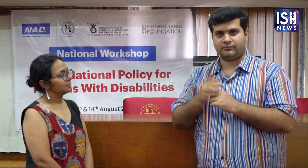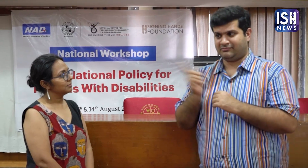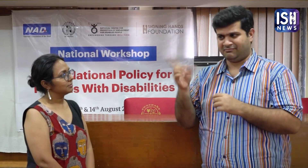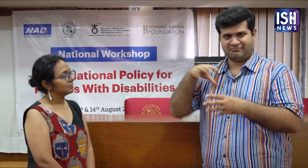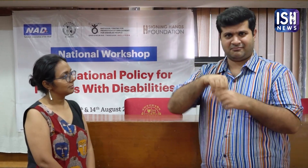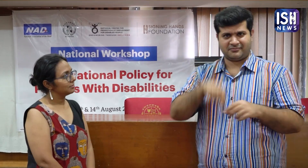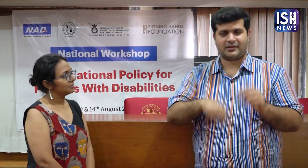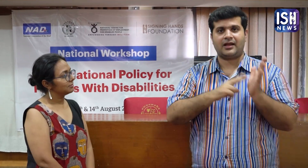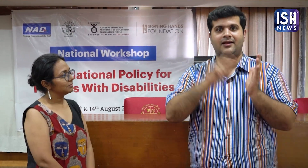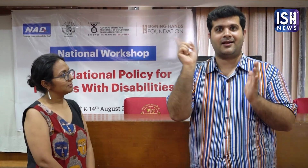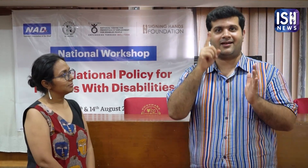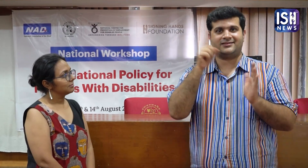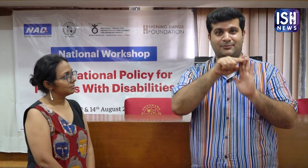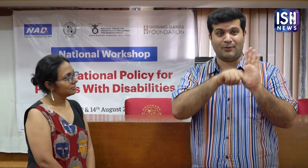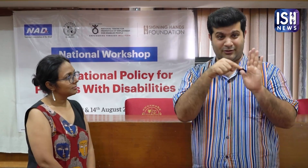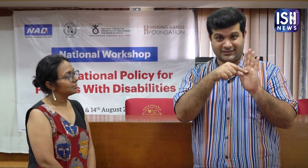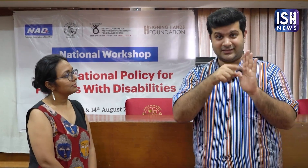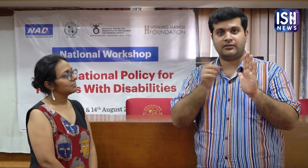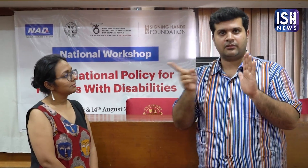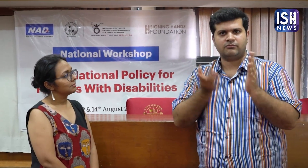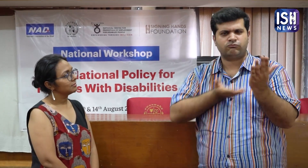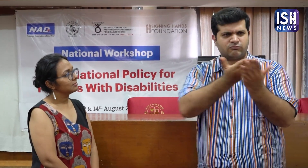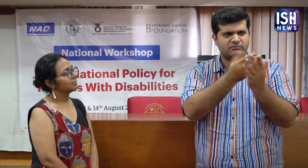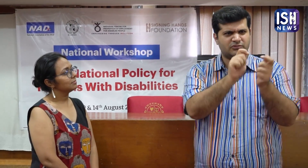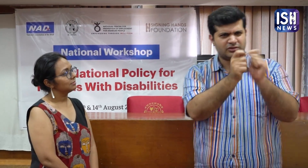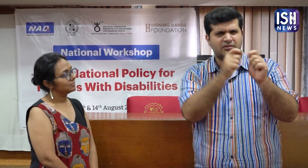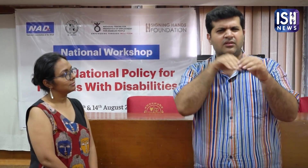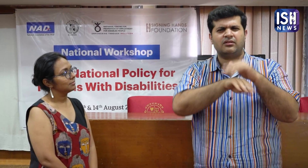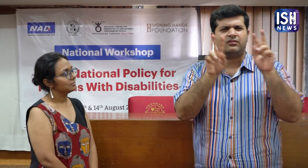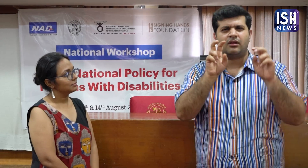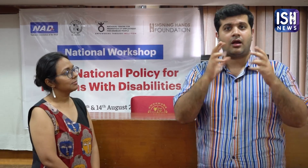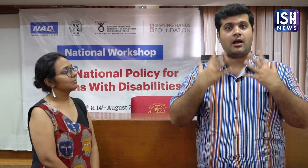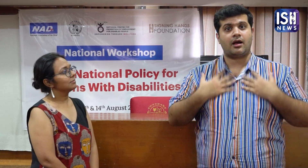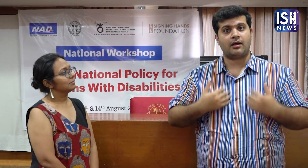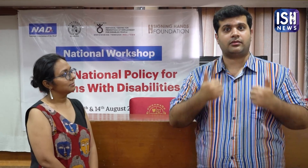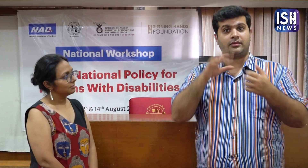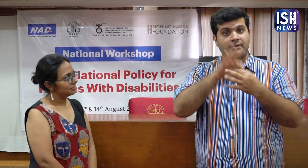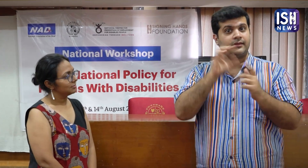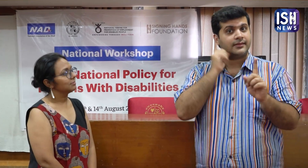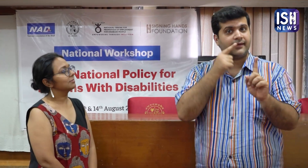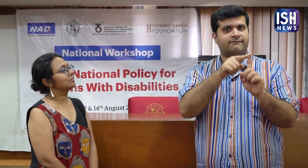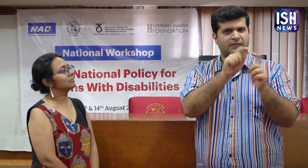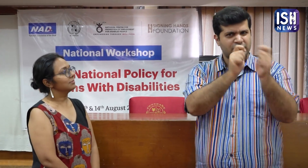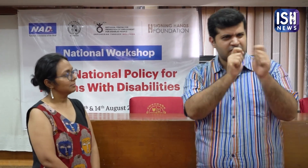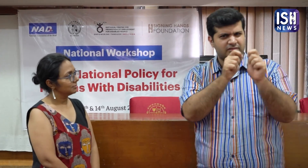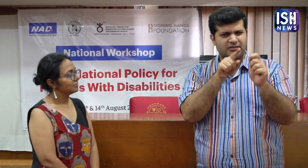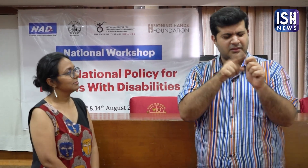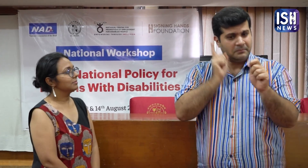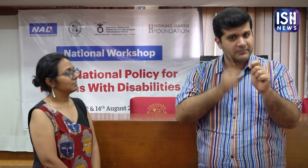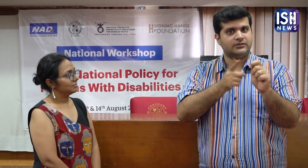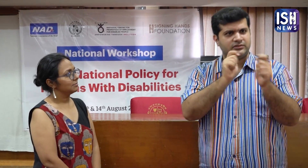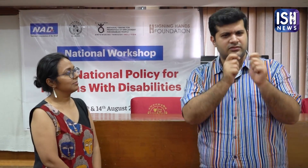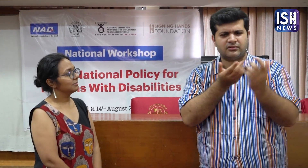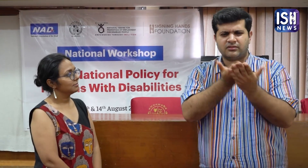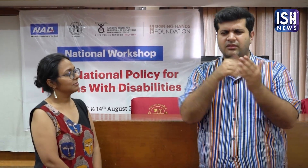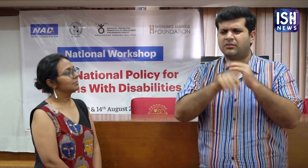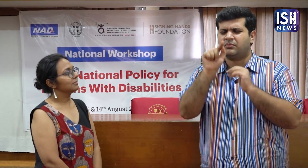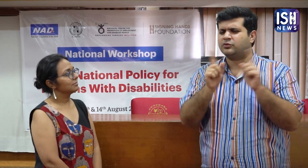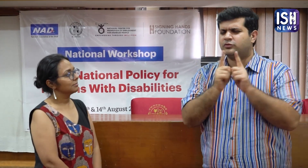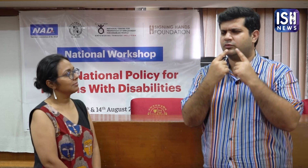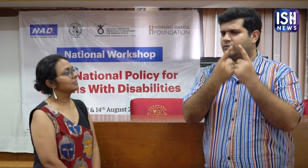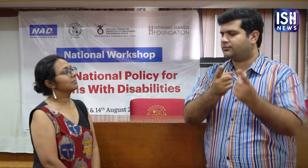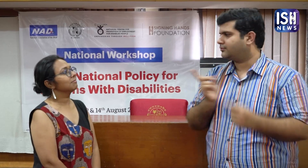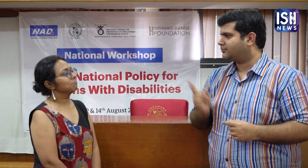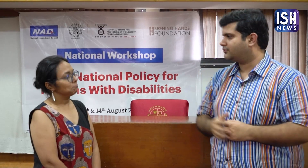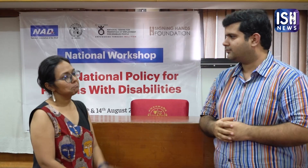She is here today to provide suggestions for the 'Health' chapter in the National Policy regarding the Deaf. Please tell us in short about it.